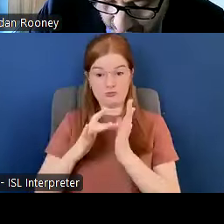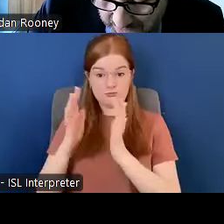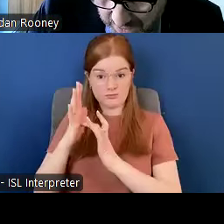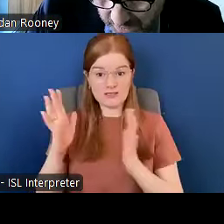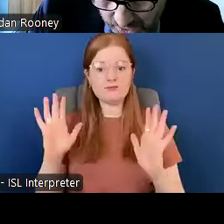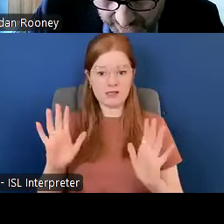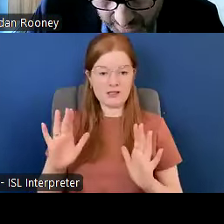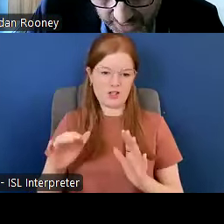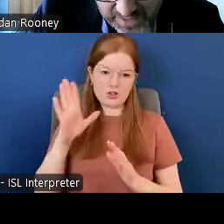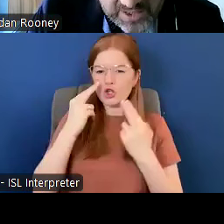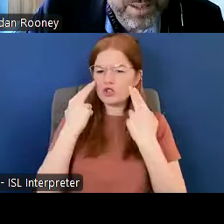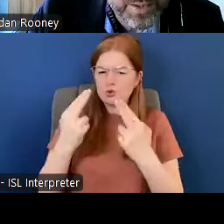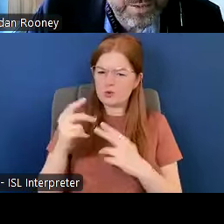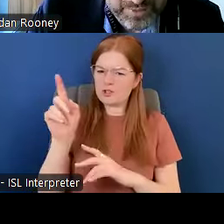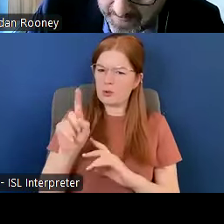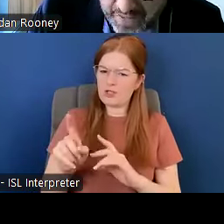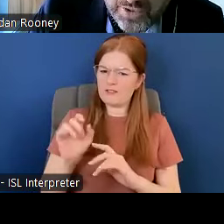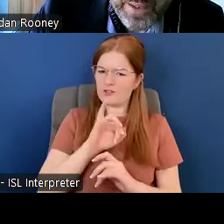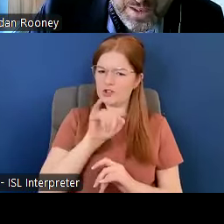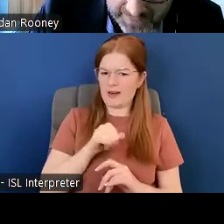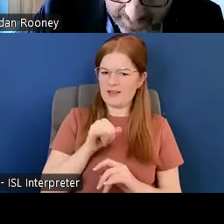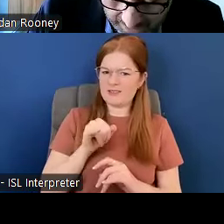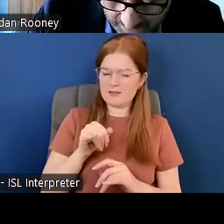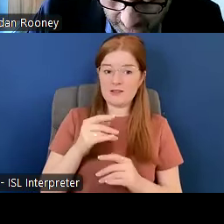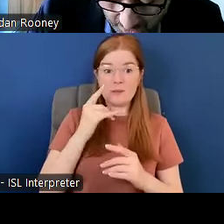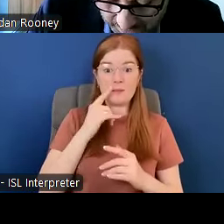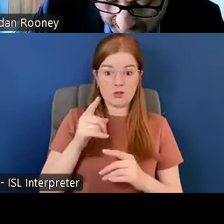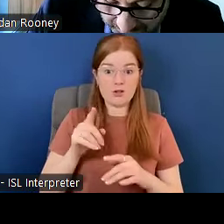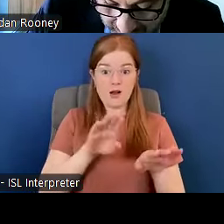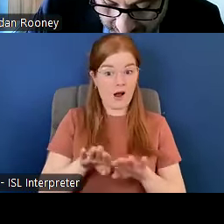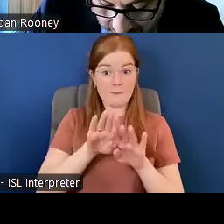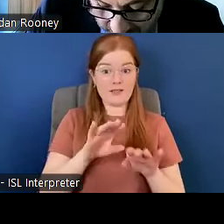a relatively unusual subject in Jellett oeuvre. It was quite common in Hone's, but